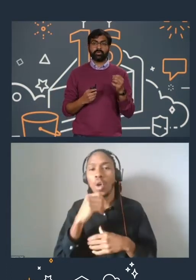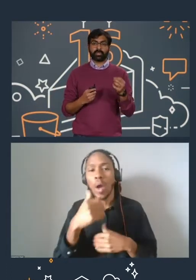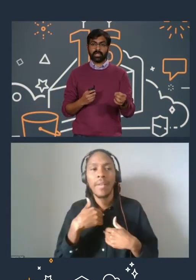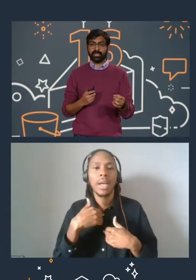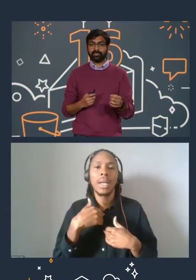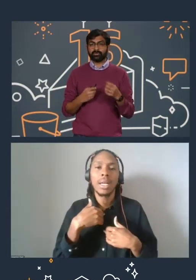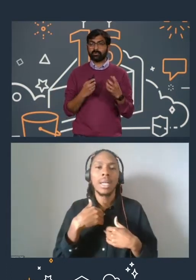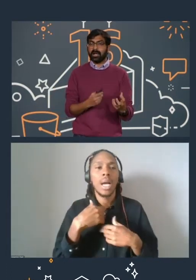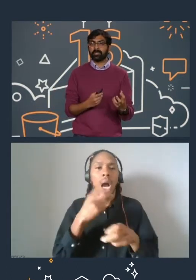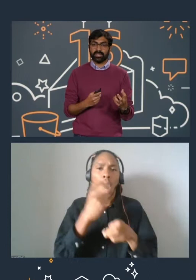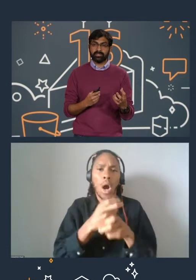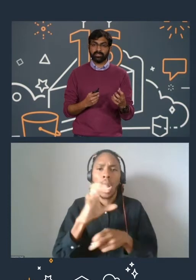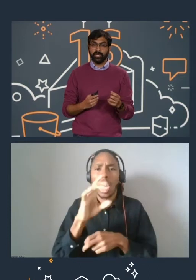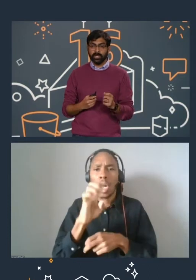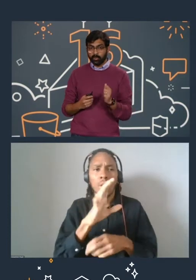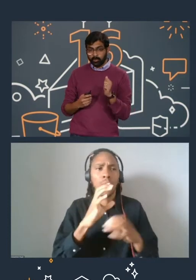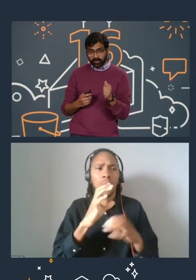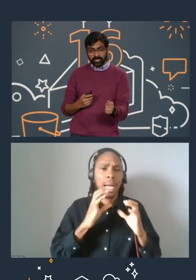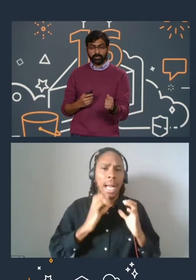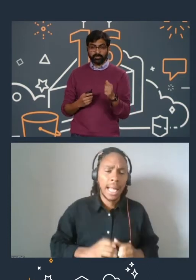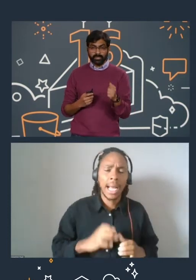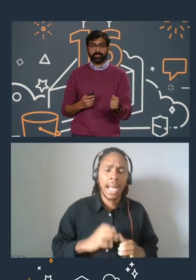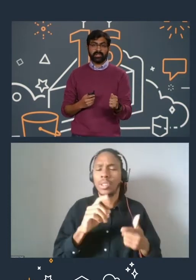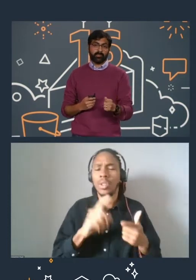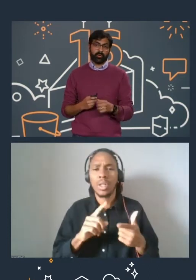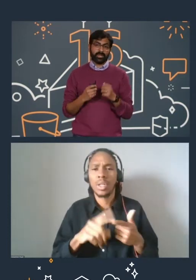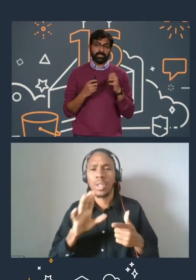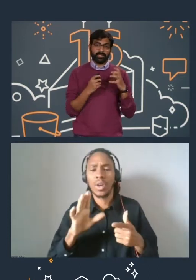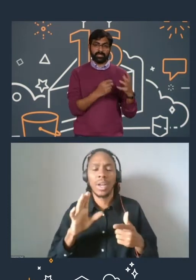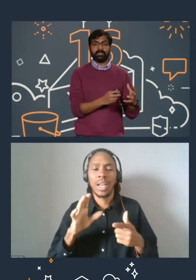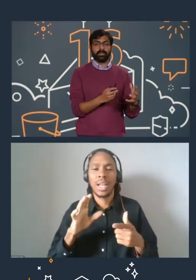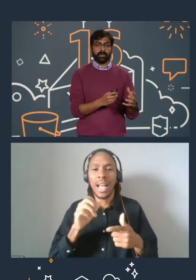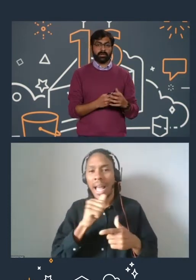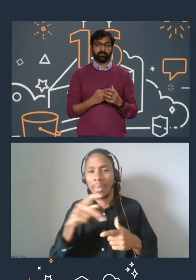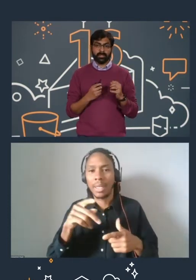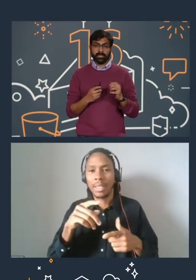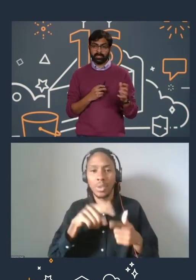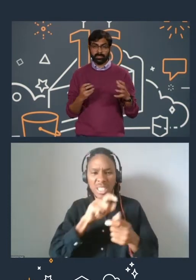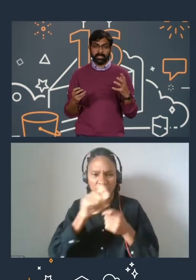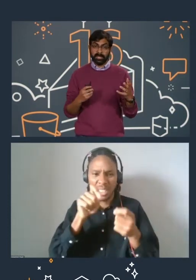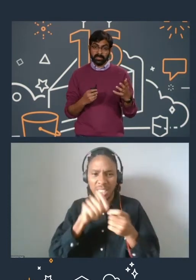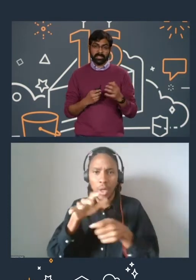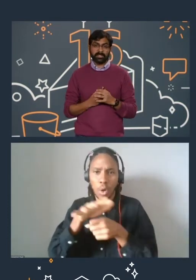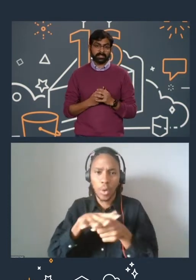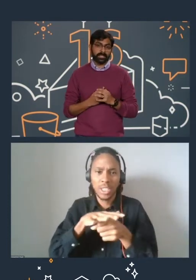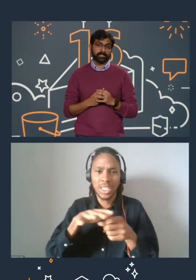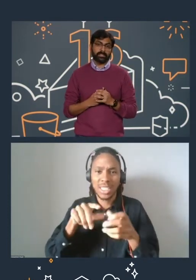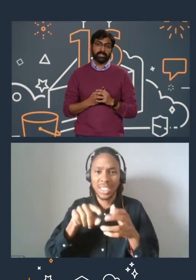your clients or your applications to a particular regional endpoint in this case.